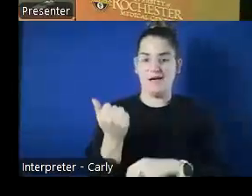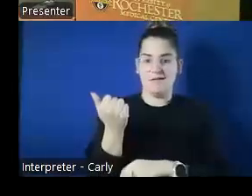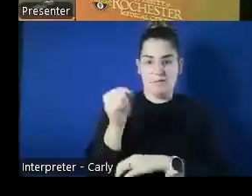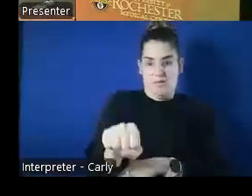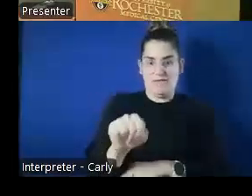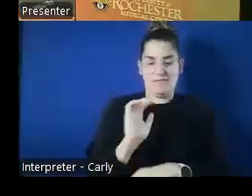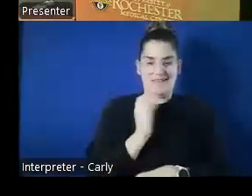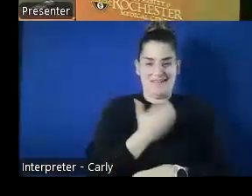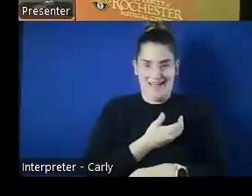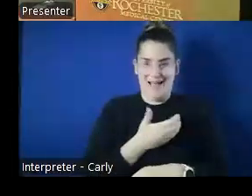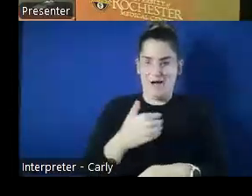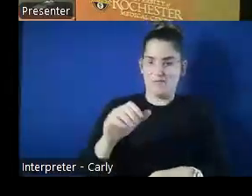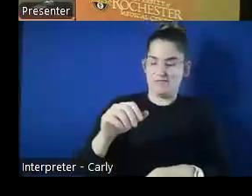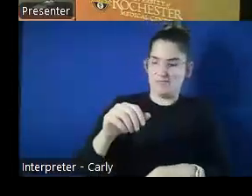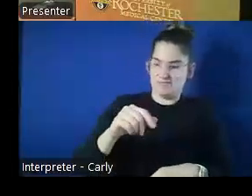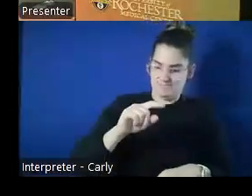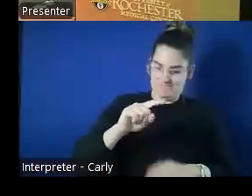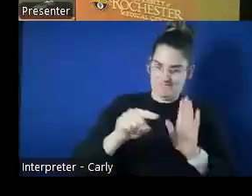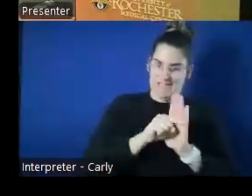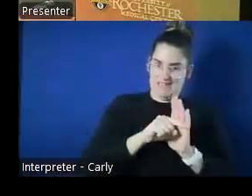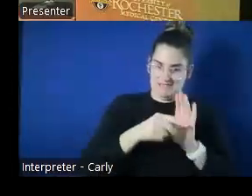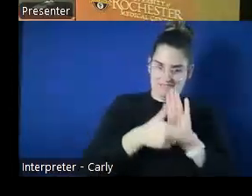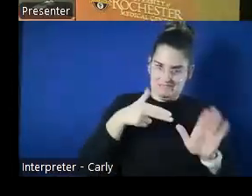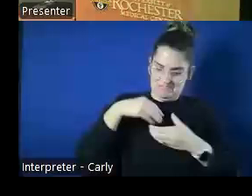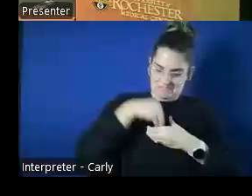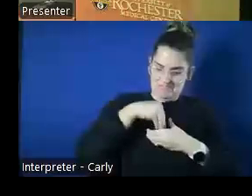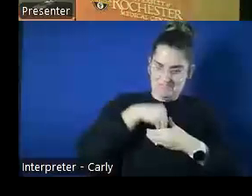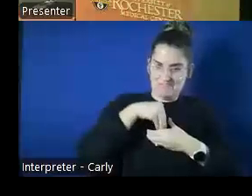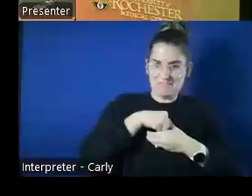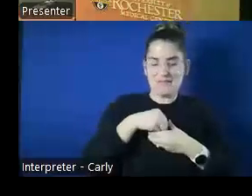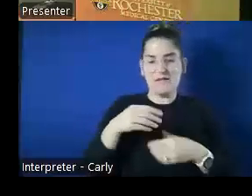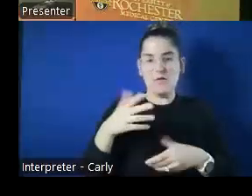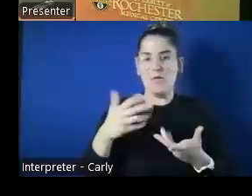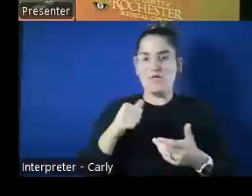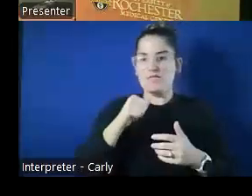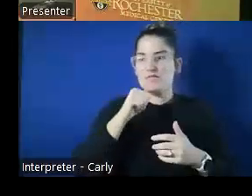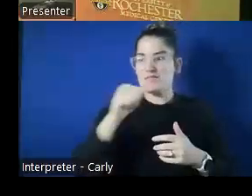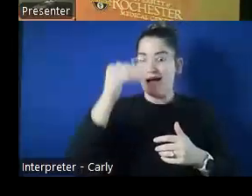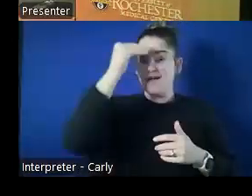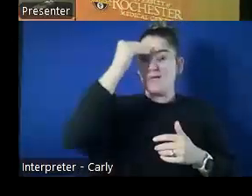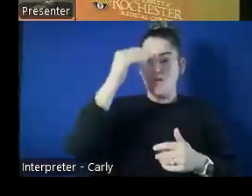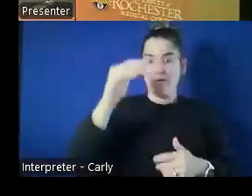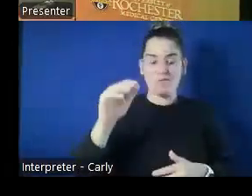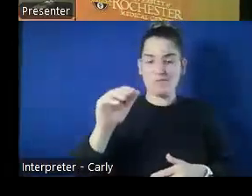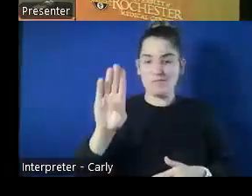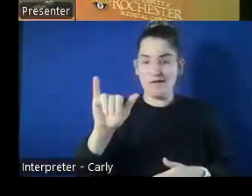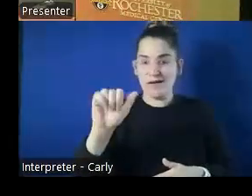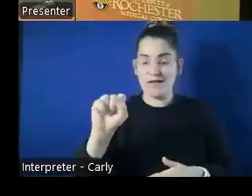biases implicit biases we might prematurely think that somebody has um Catatonia or a schizophrenia